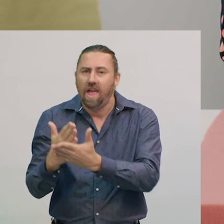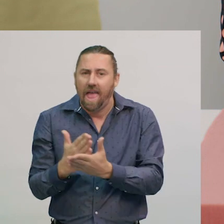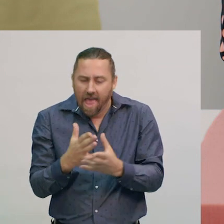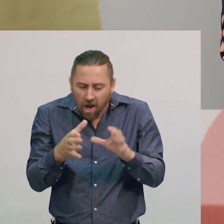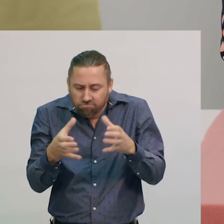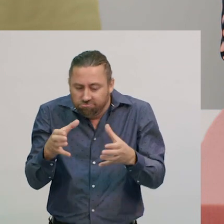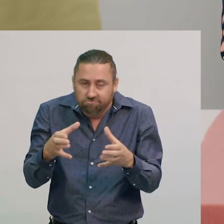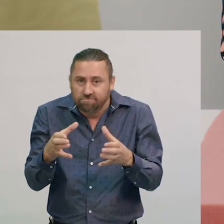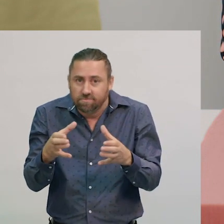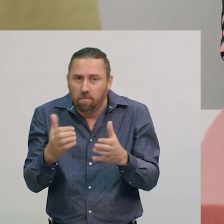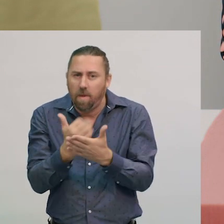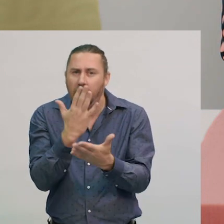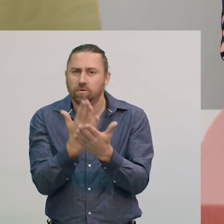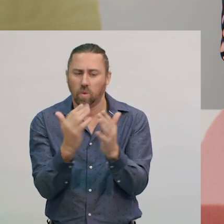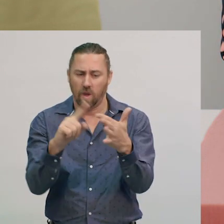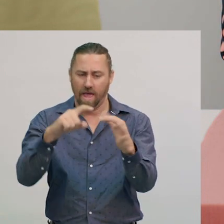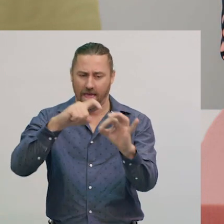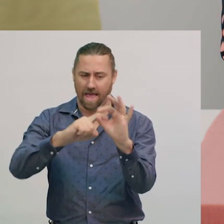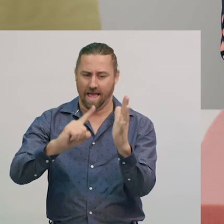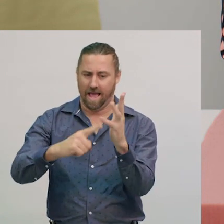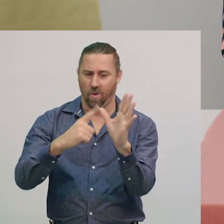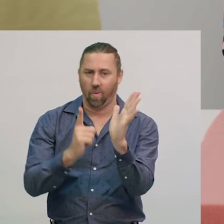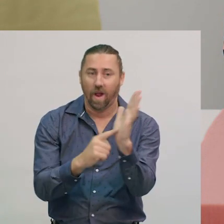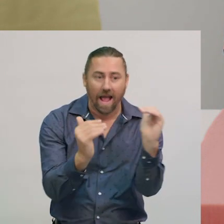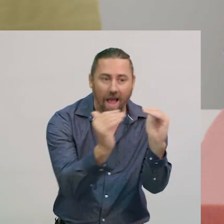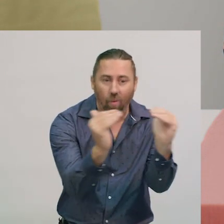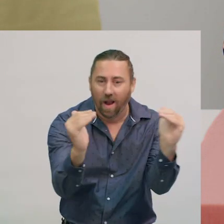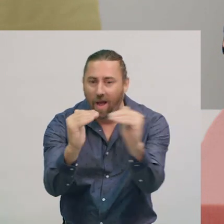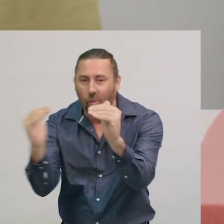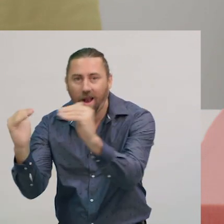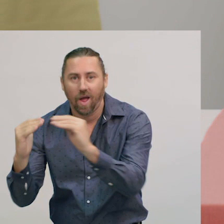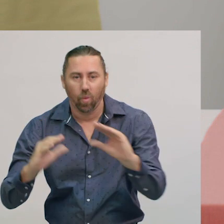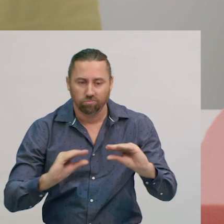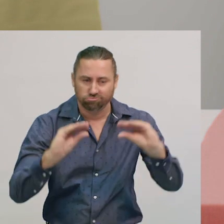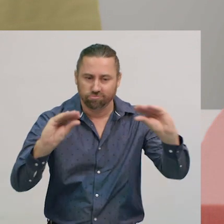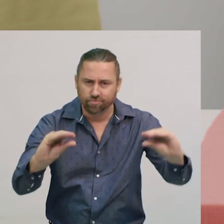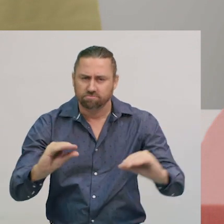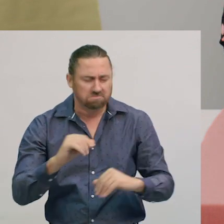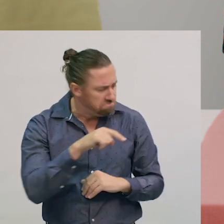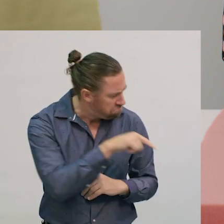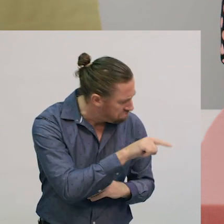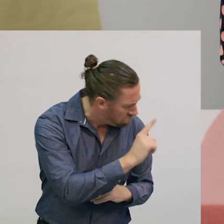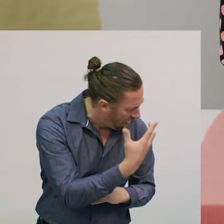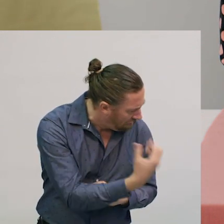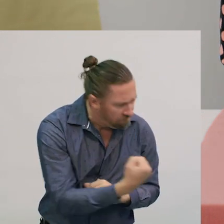so that they are equal. Monique, what have you got there?